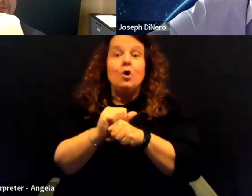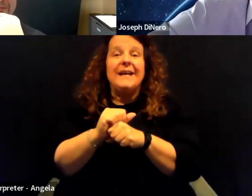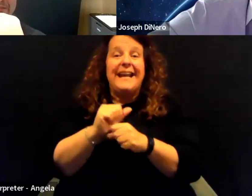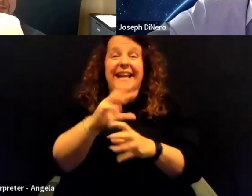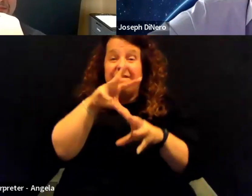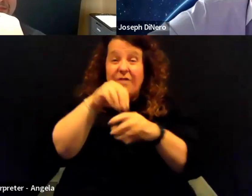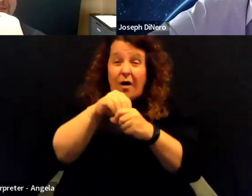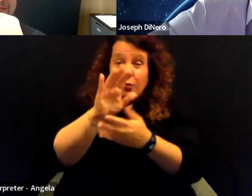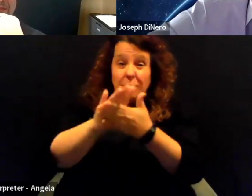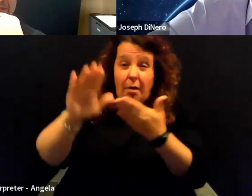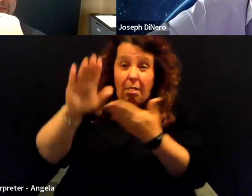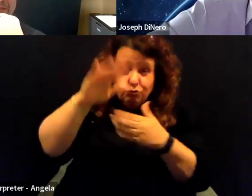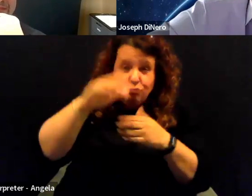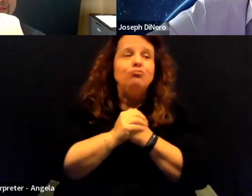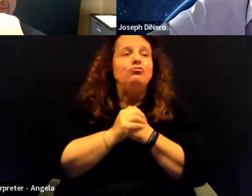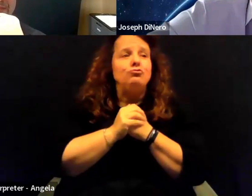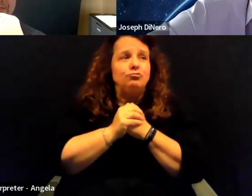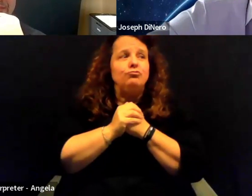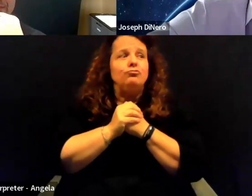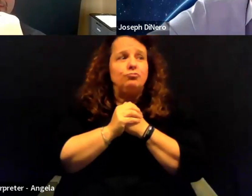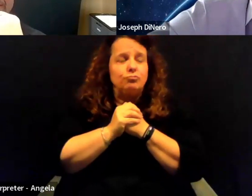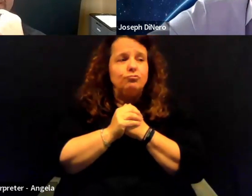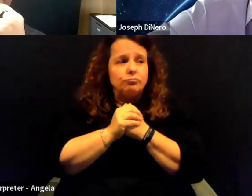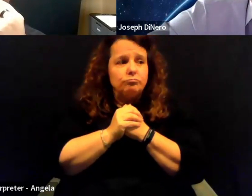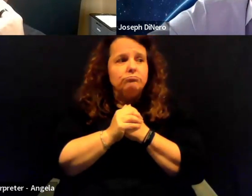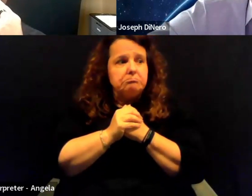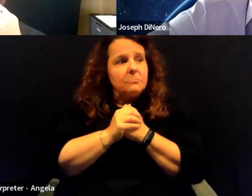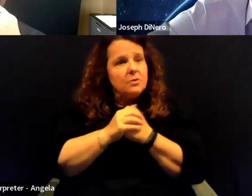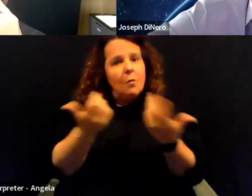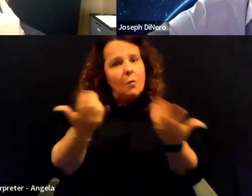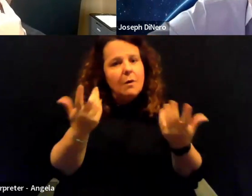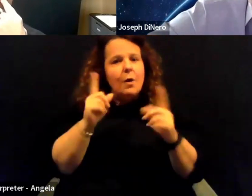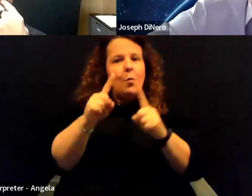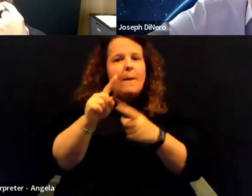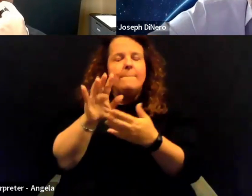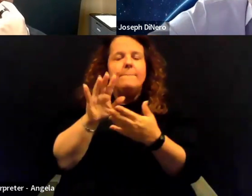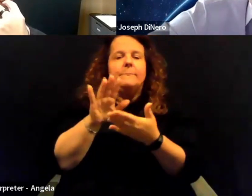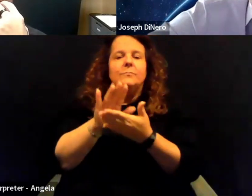So, I, I went back to school for computer science.